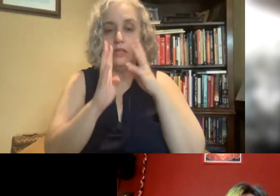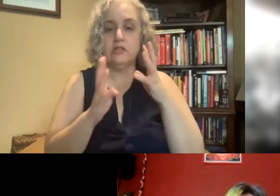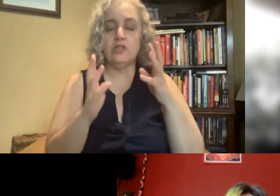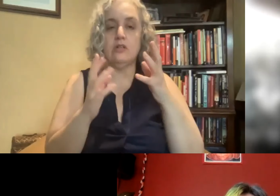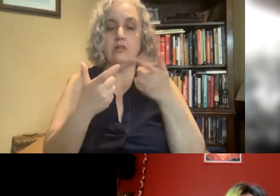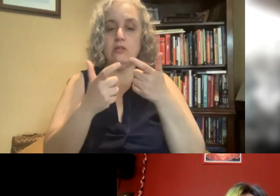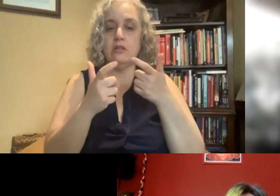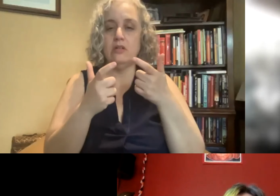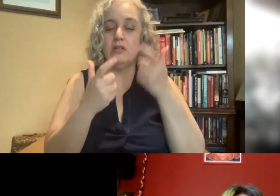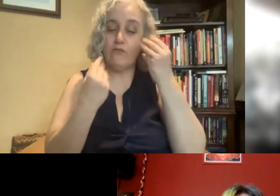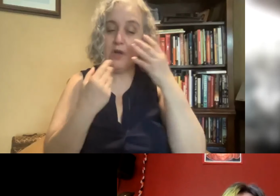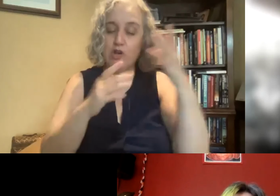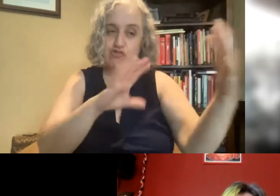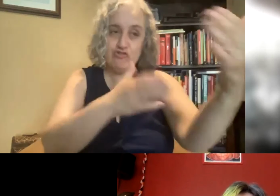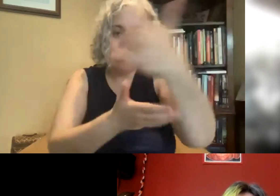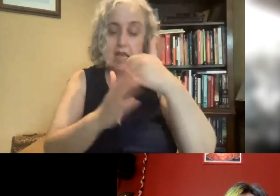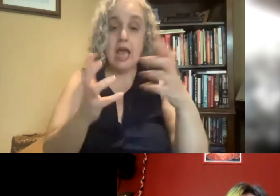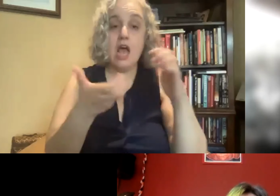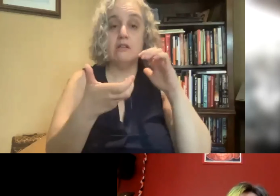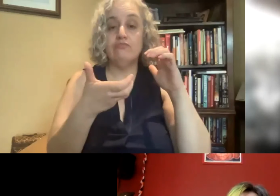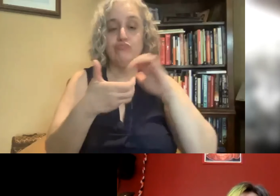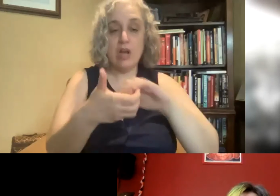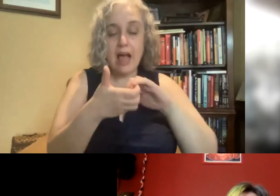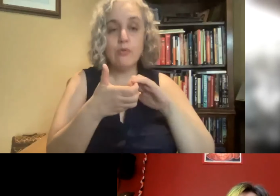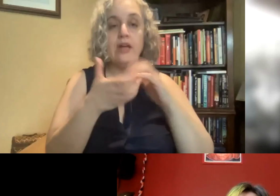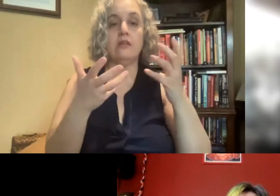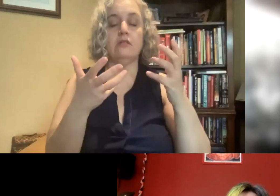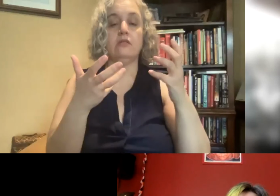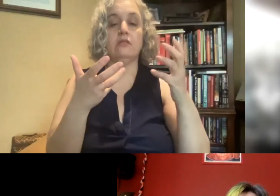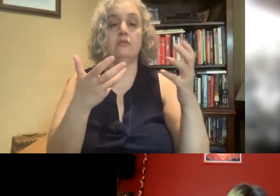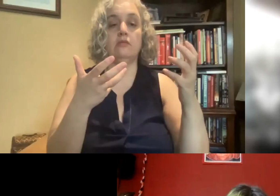and try to create some collaborations where we know we do